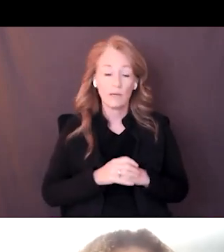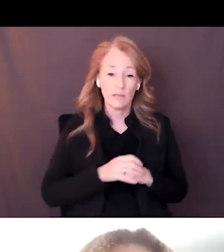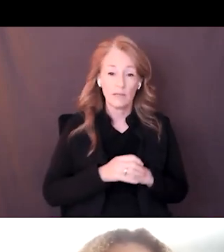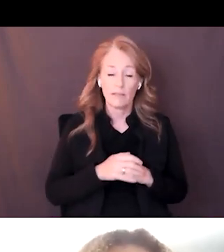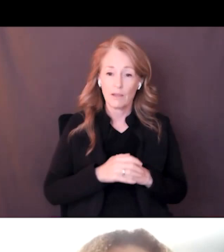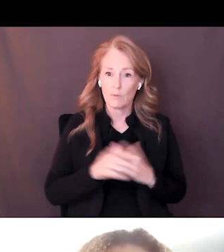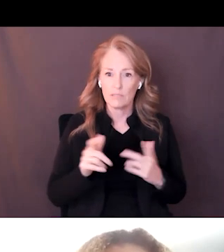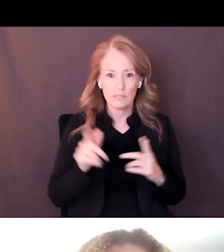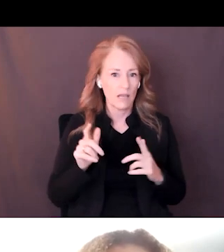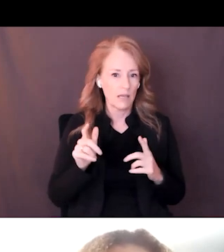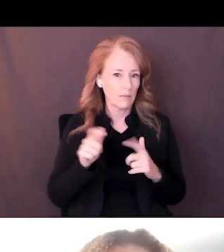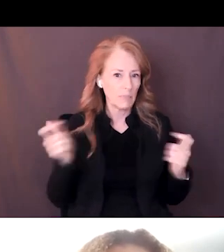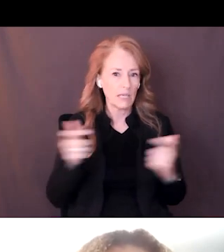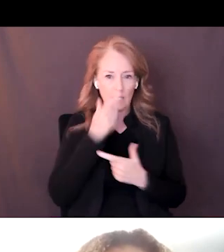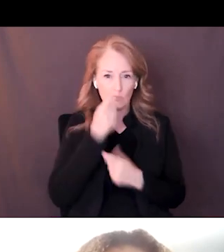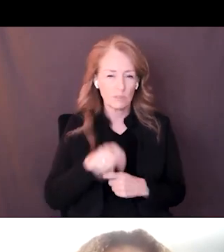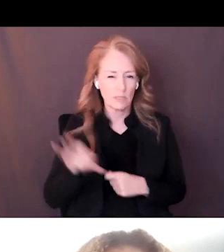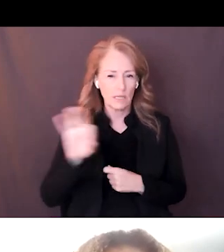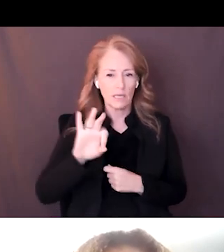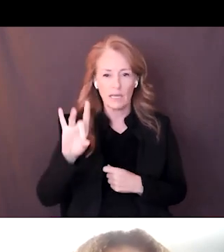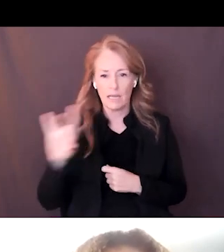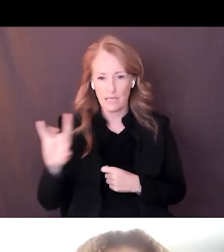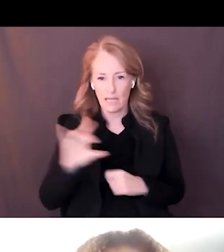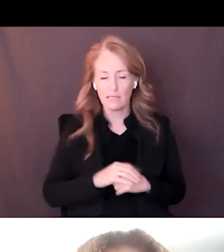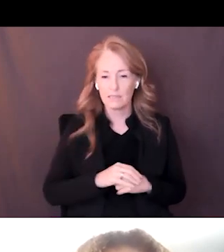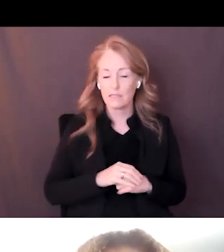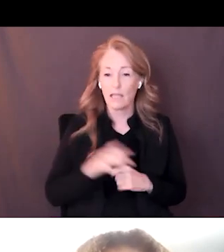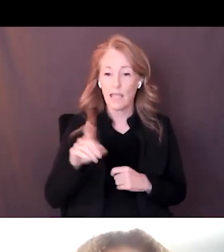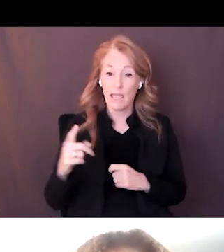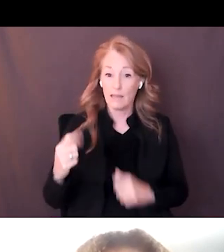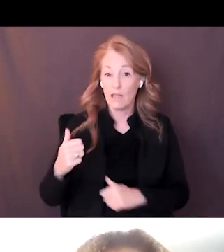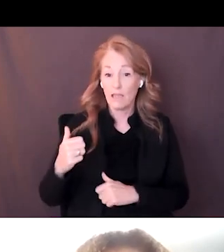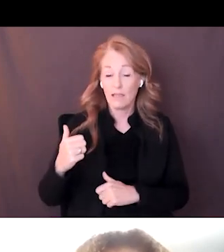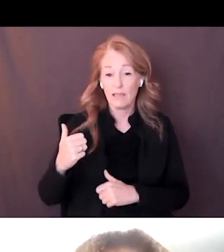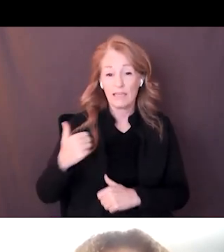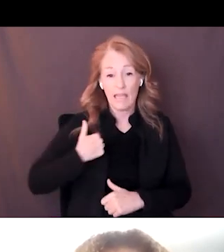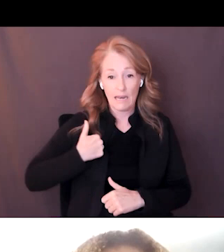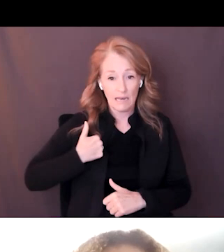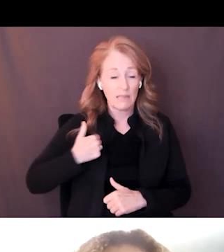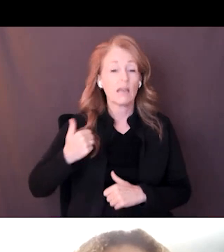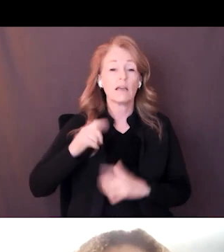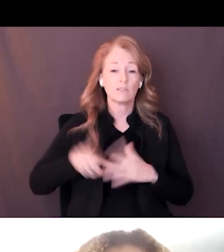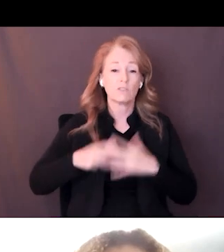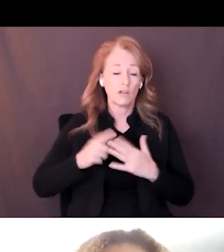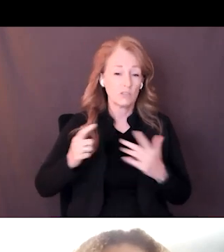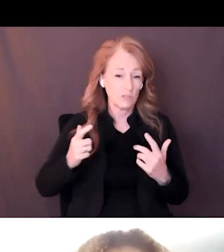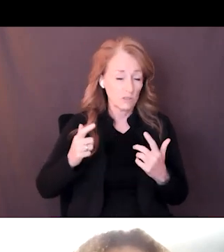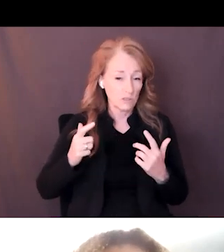YOU KNOW THAT CANADA GOES LIVE WITH 988 IN JUST ABOUT A MONTH.